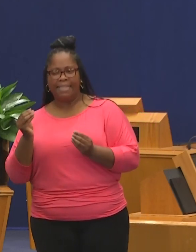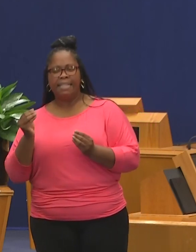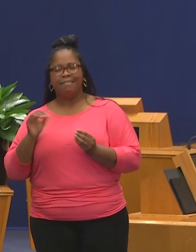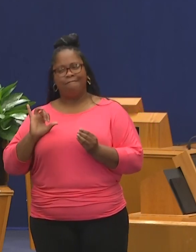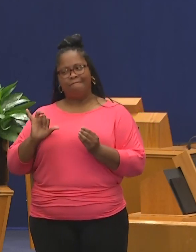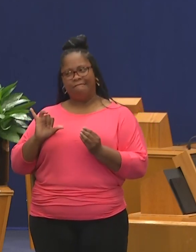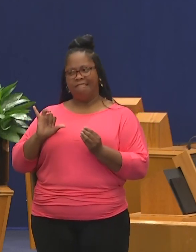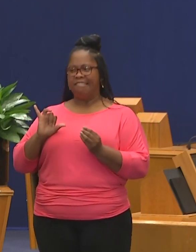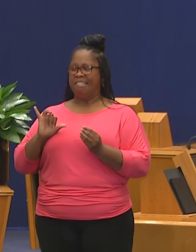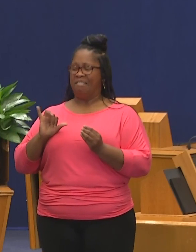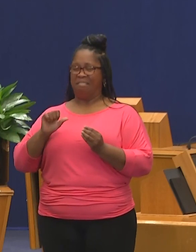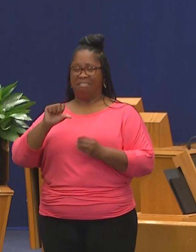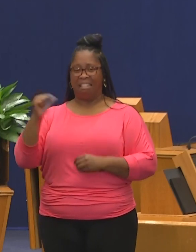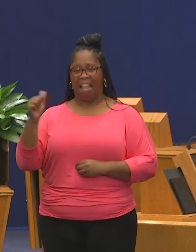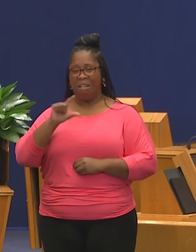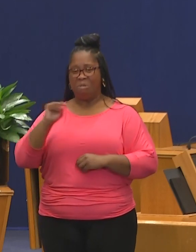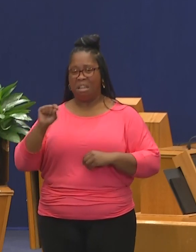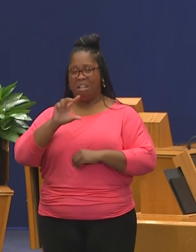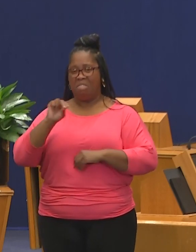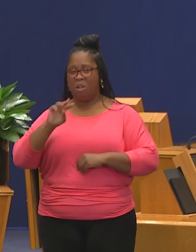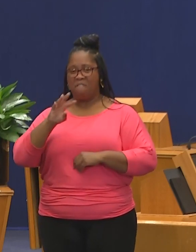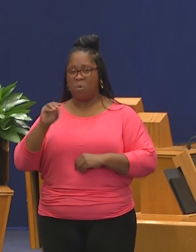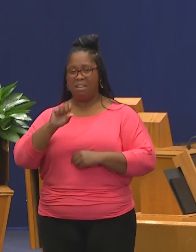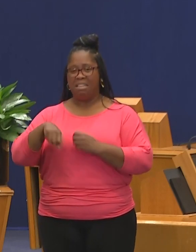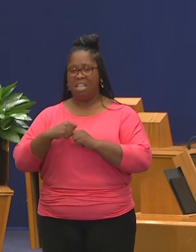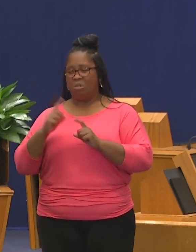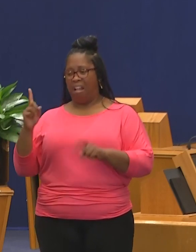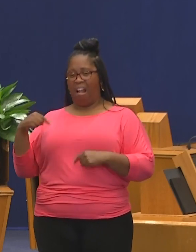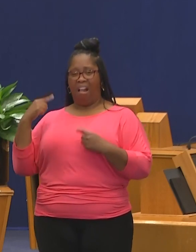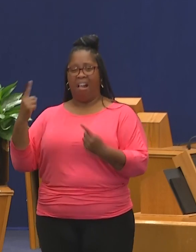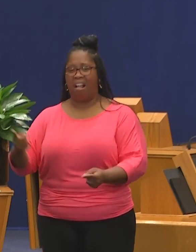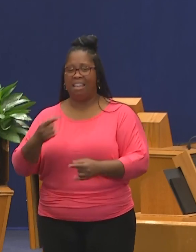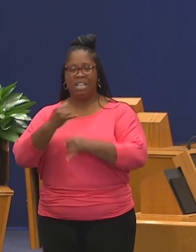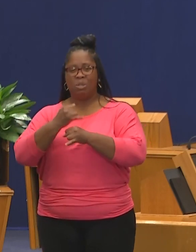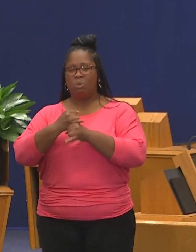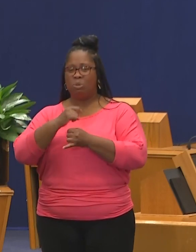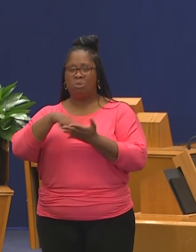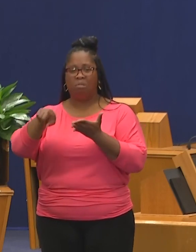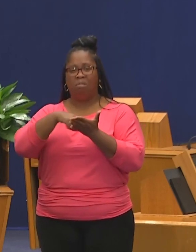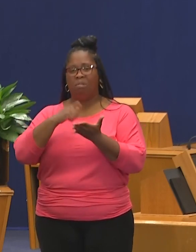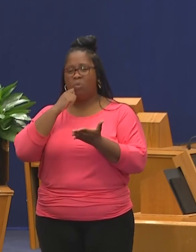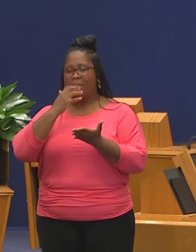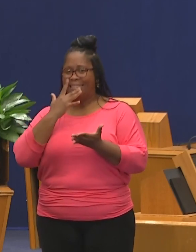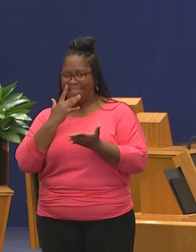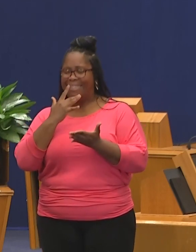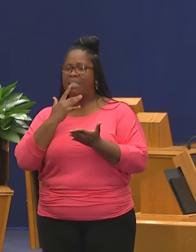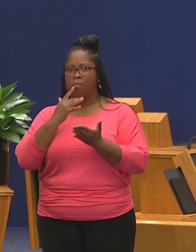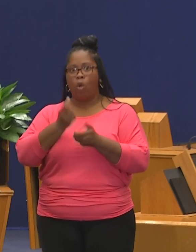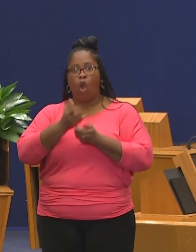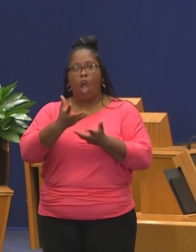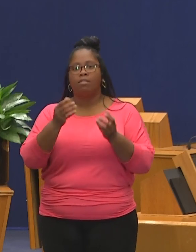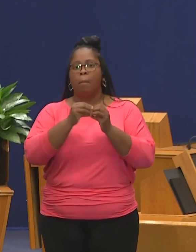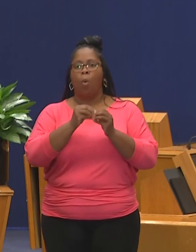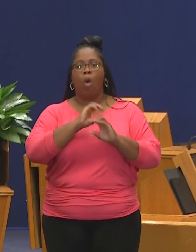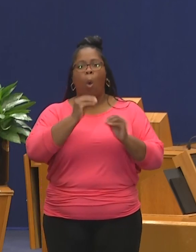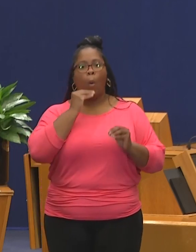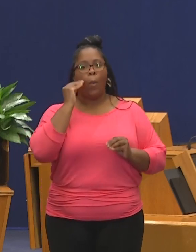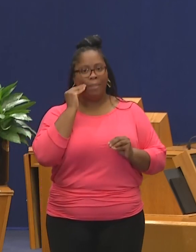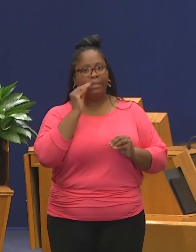WE'VE BEEN CHANGE I THING HOW OR